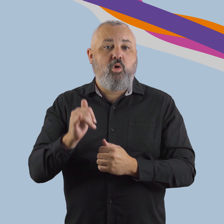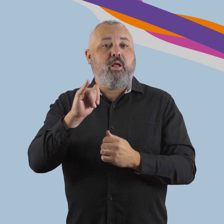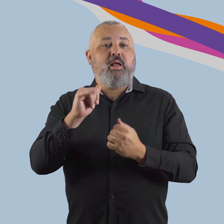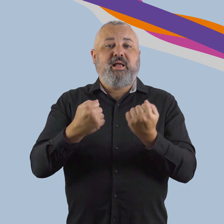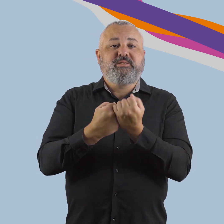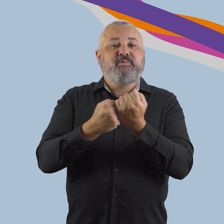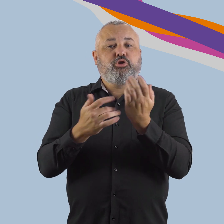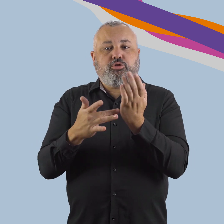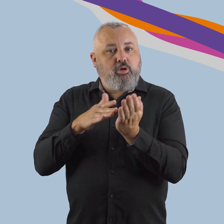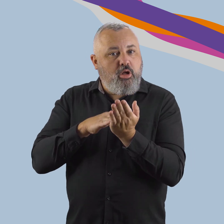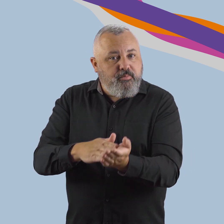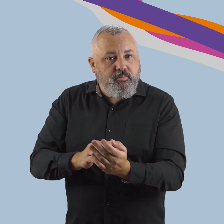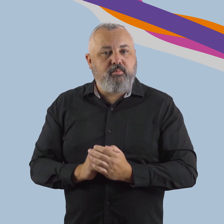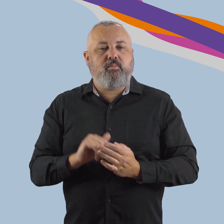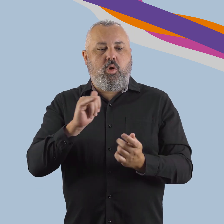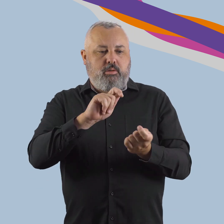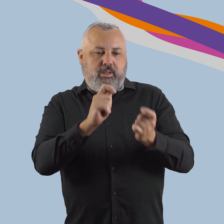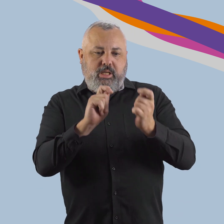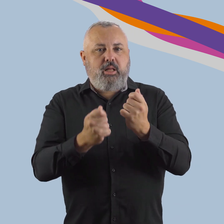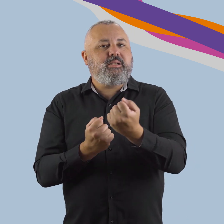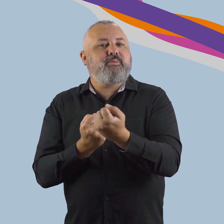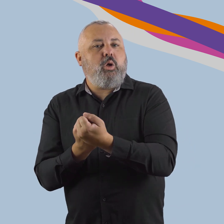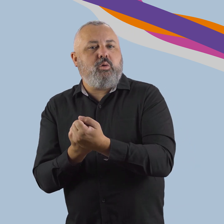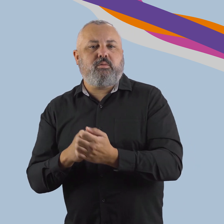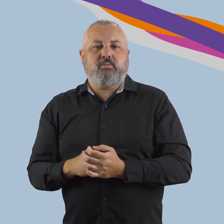assistive technology support, or tailored assistance—please reach out.